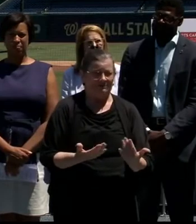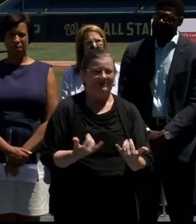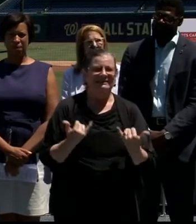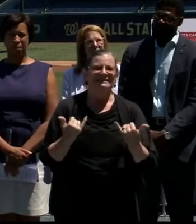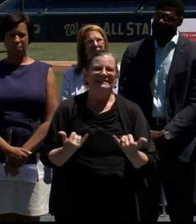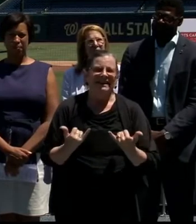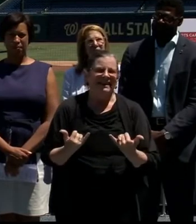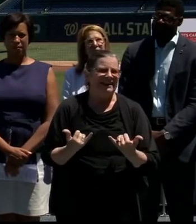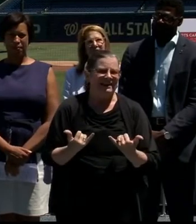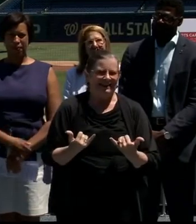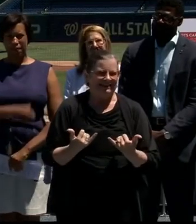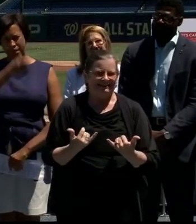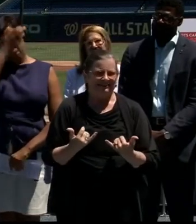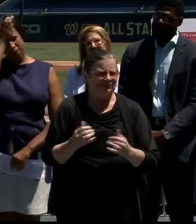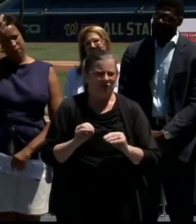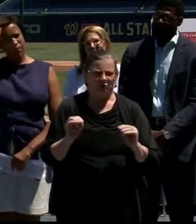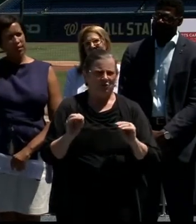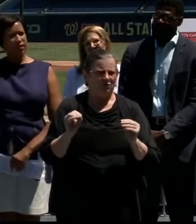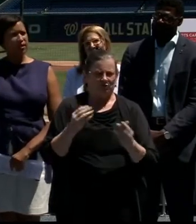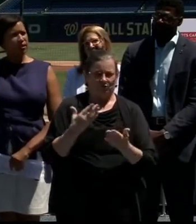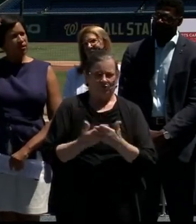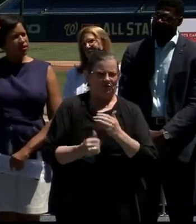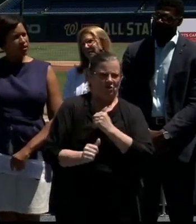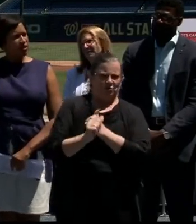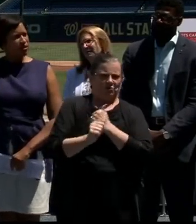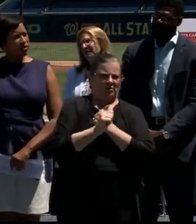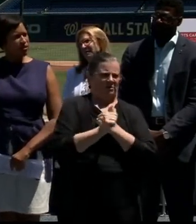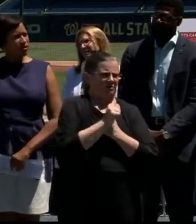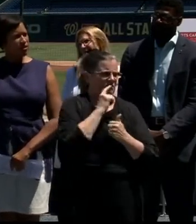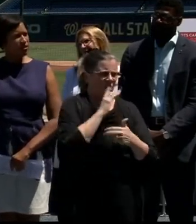CAPITAL DURING ALL-STAR WEEK WHERE EVENTS WILL BEGIN ON